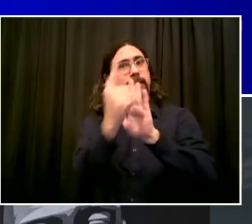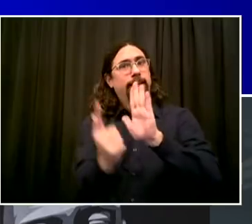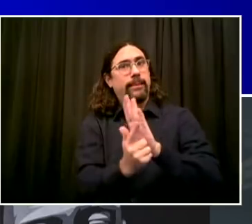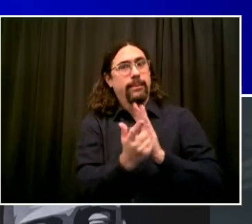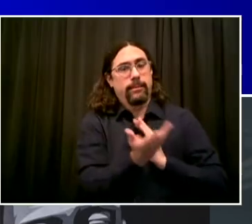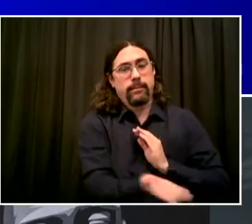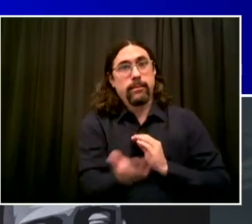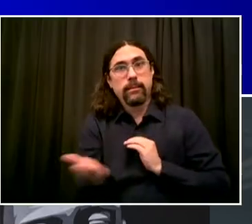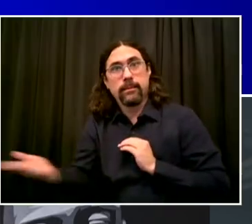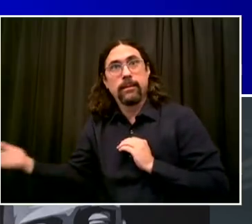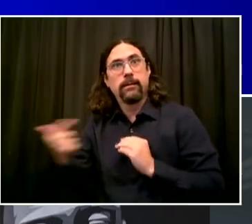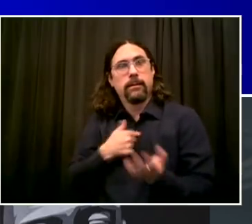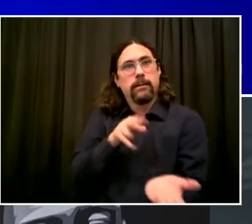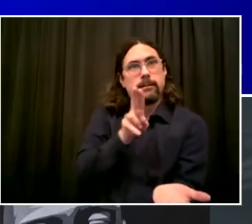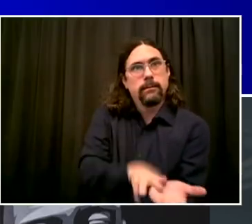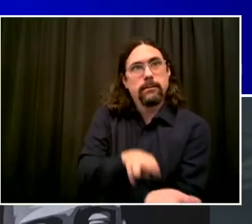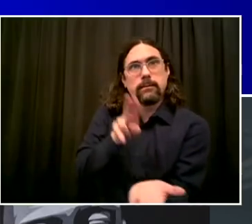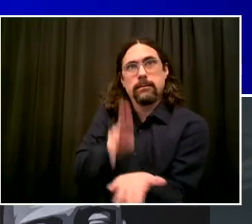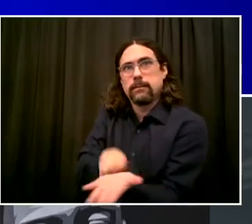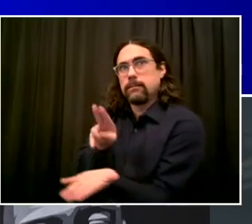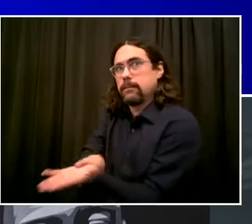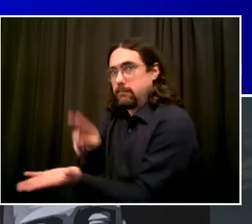THIS REPRESENTS THAT. I WANT TO COMMEND AND